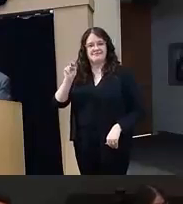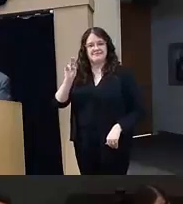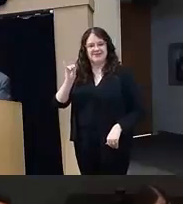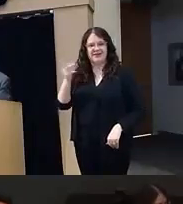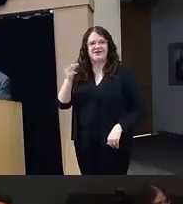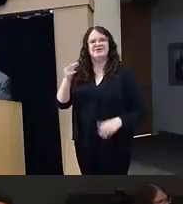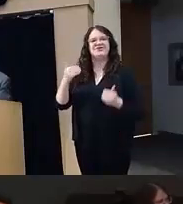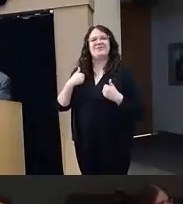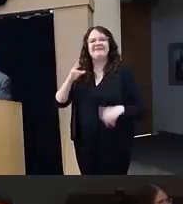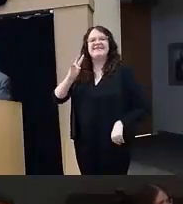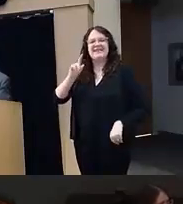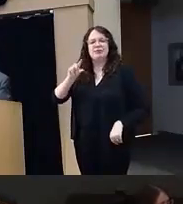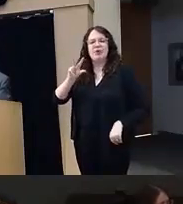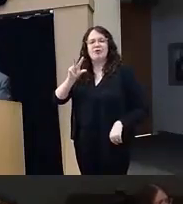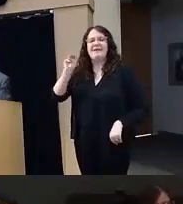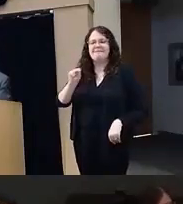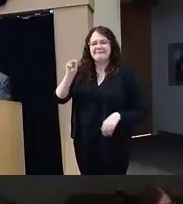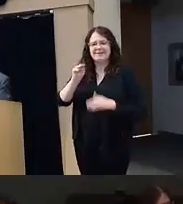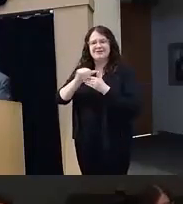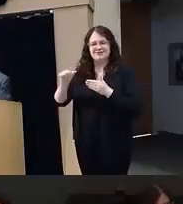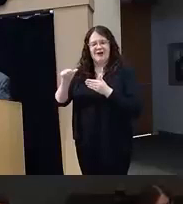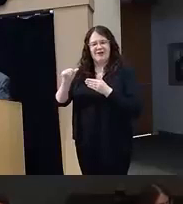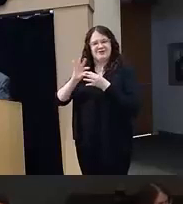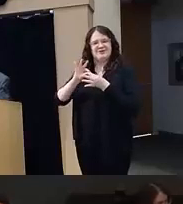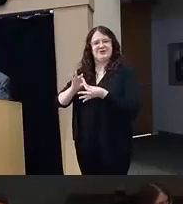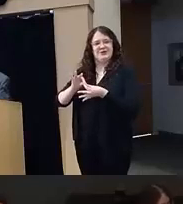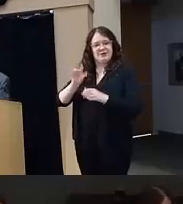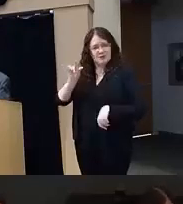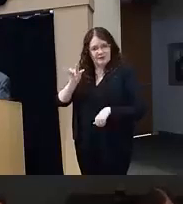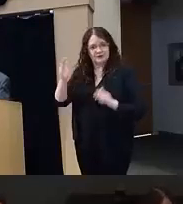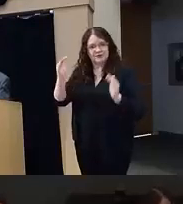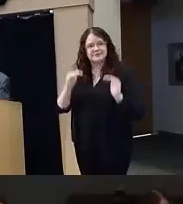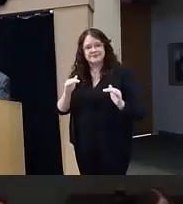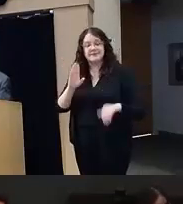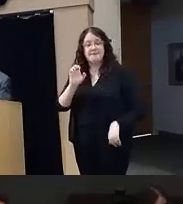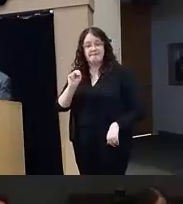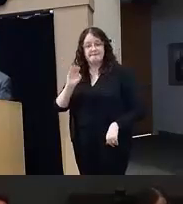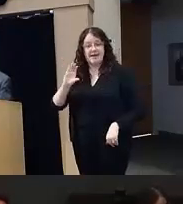connect study related to Air Force Ben Chapman also has a very interesting study related to